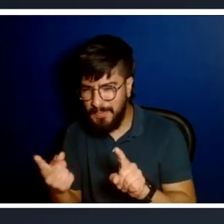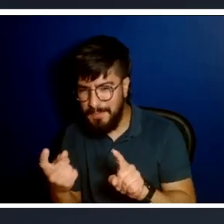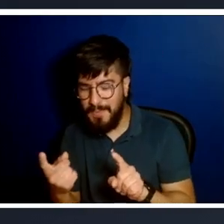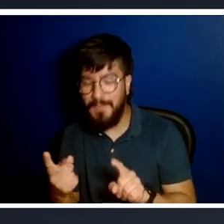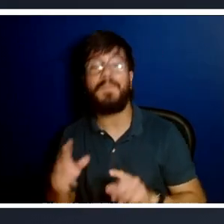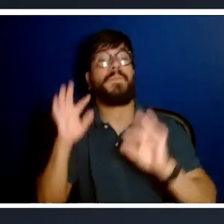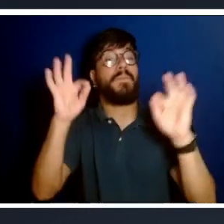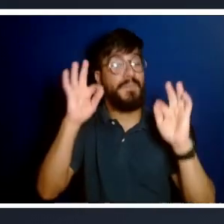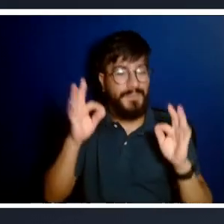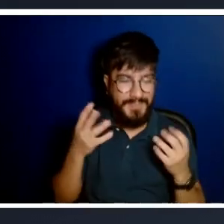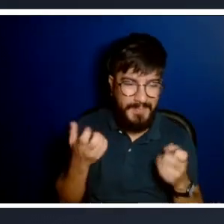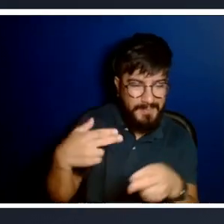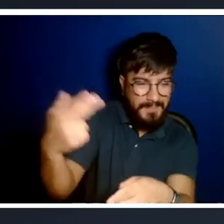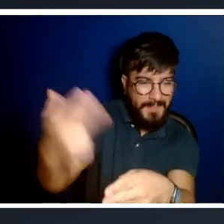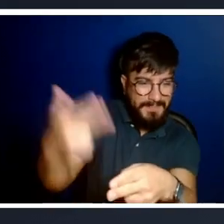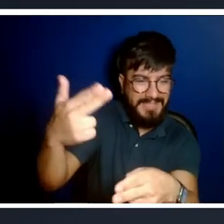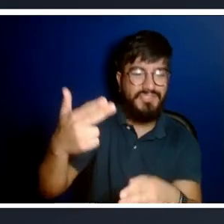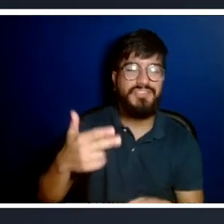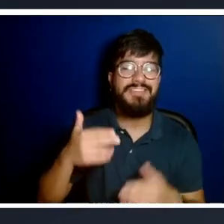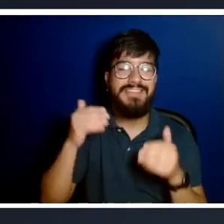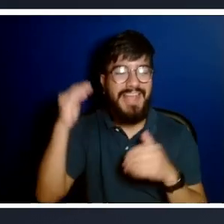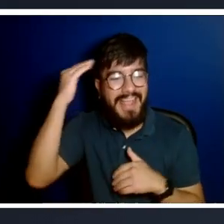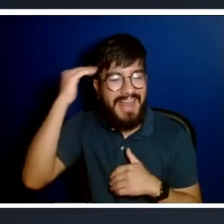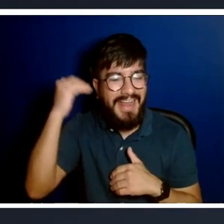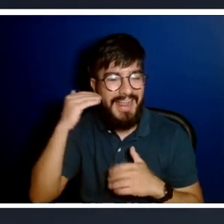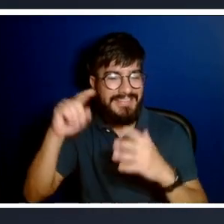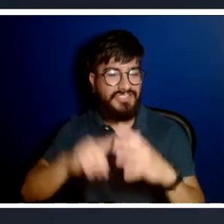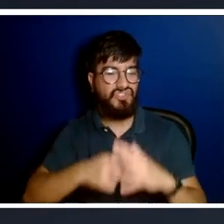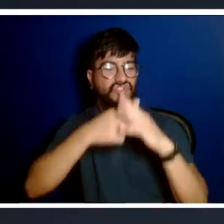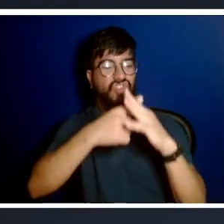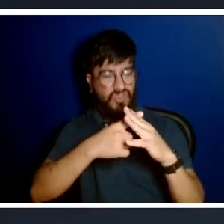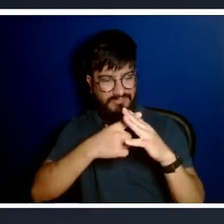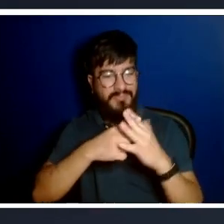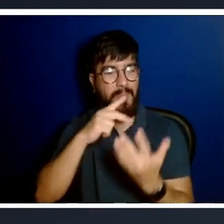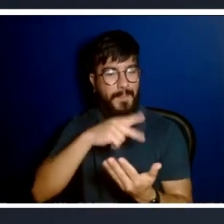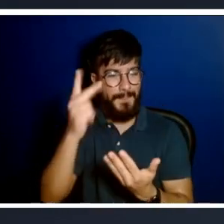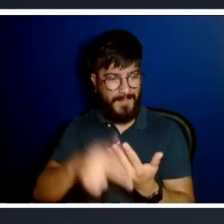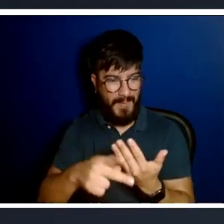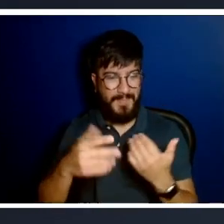If you liked conservation classroom which is pre-K through five programs, we also have 3K